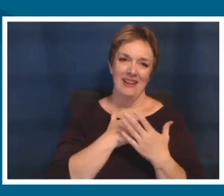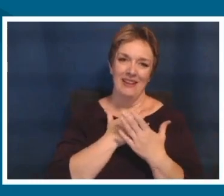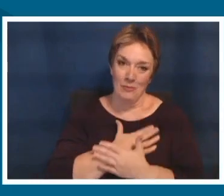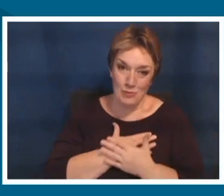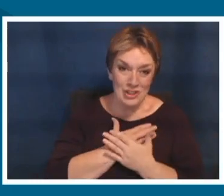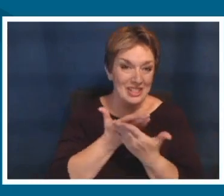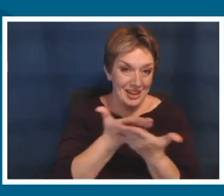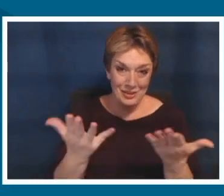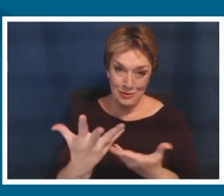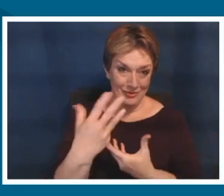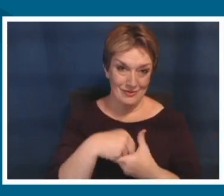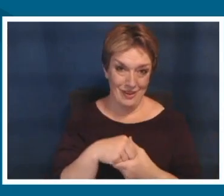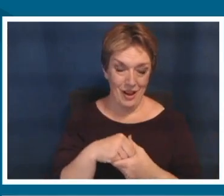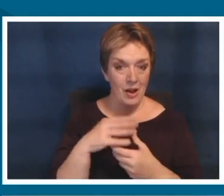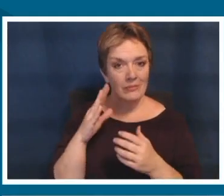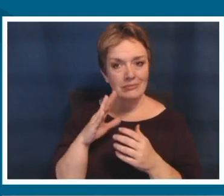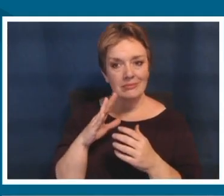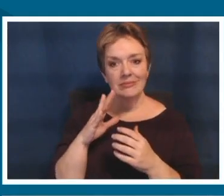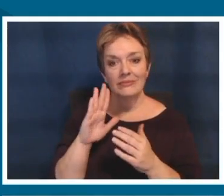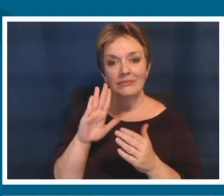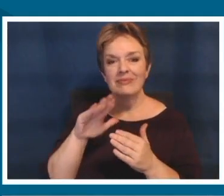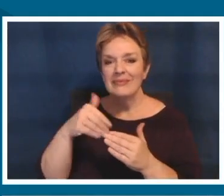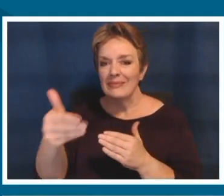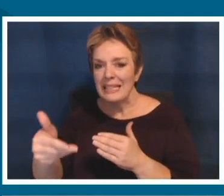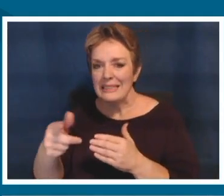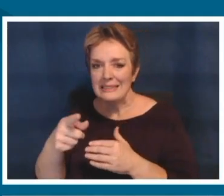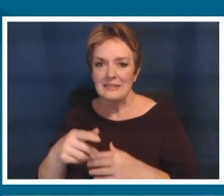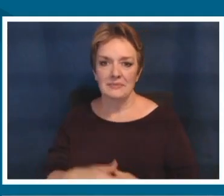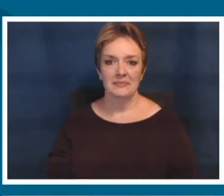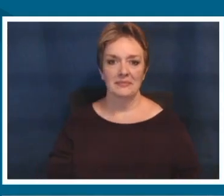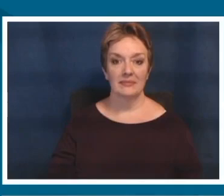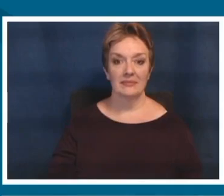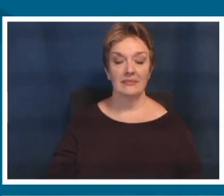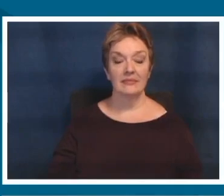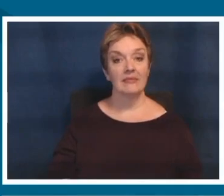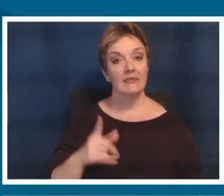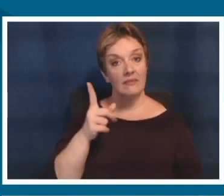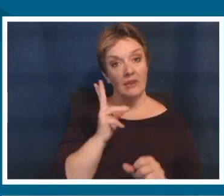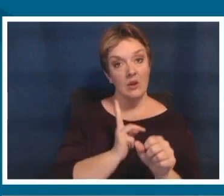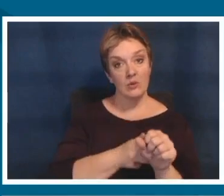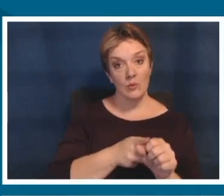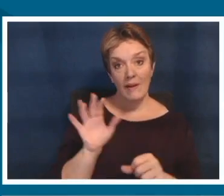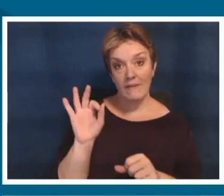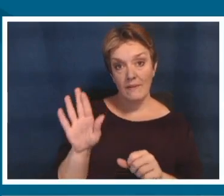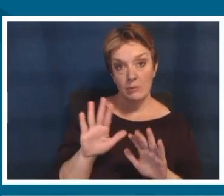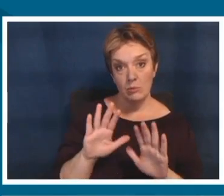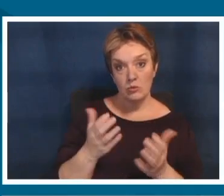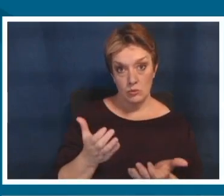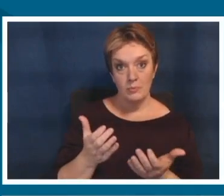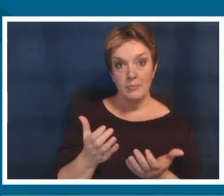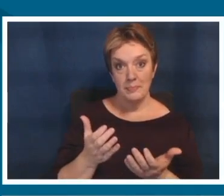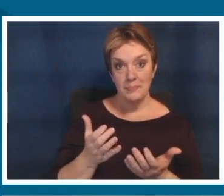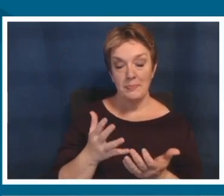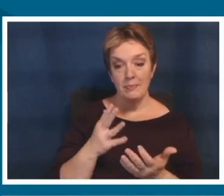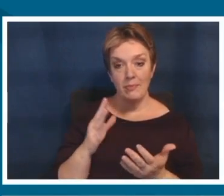just go to the next slide real quick so you can join our facebook group and